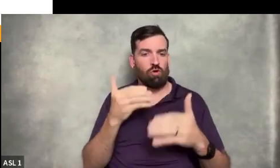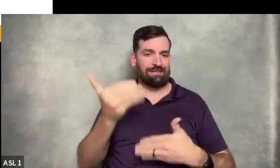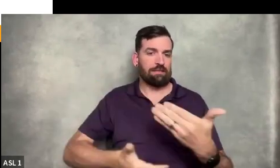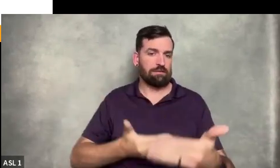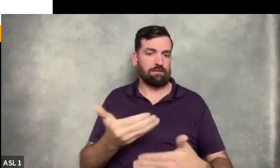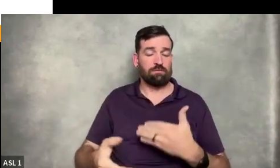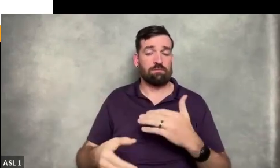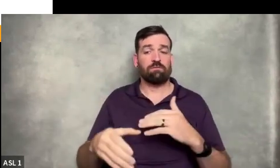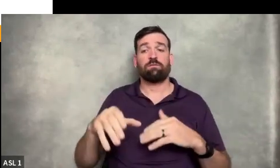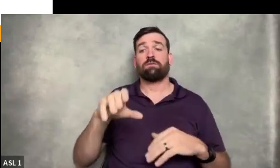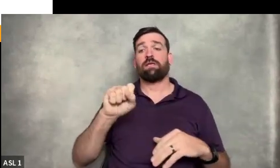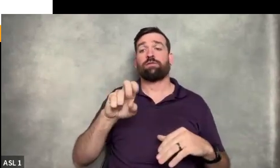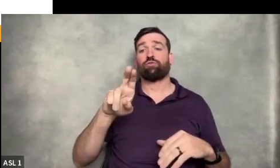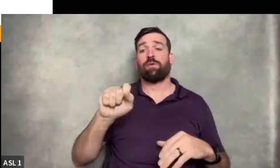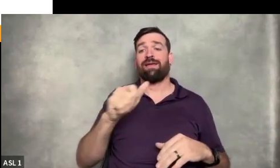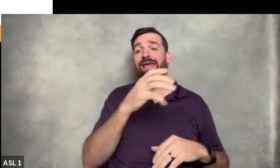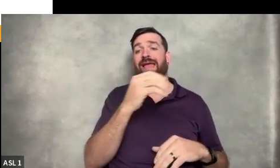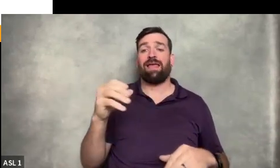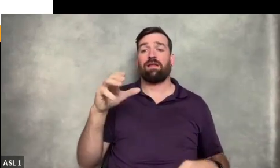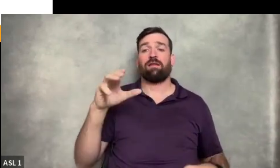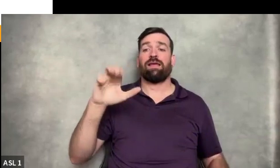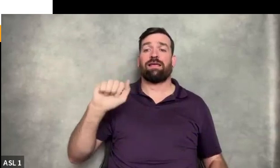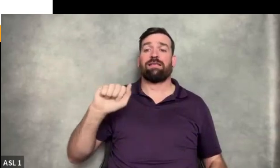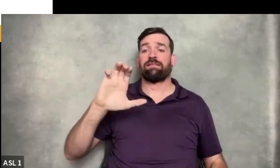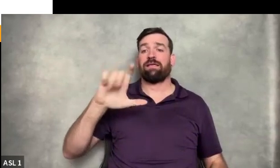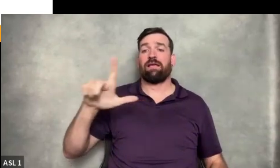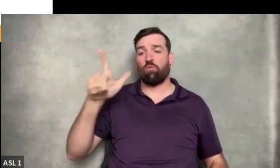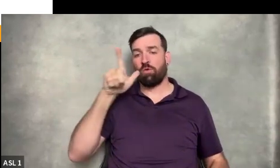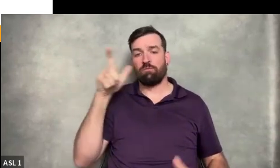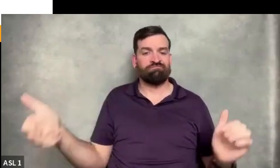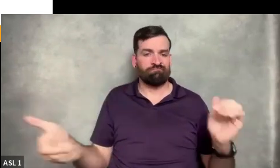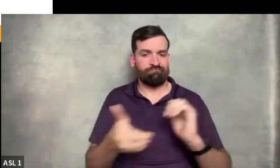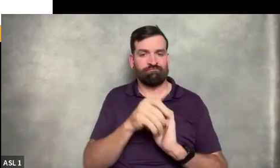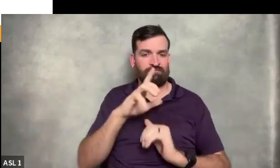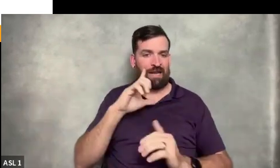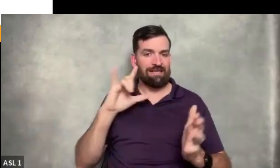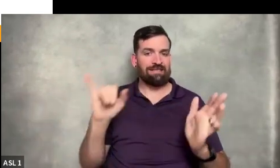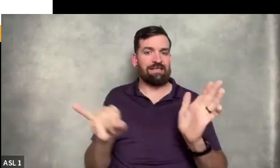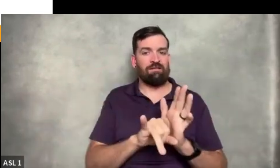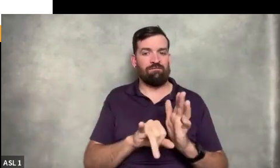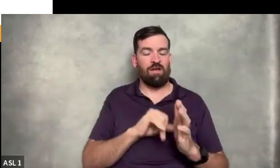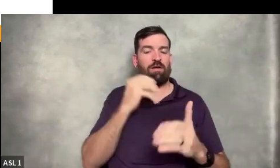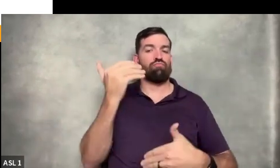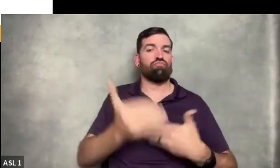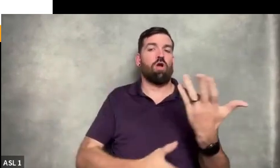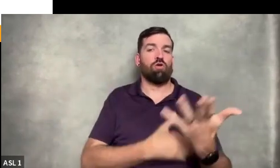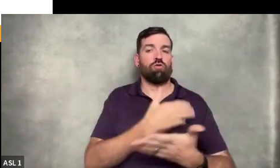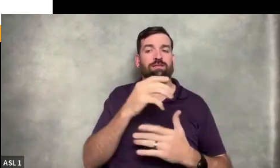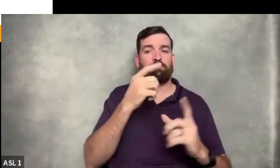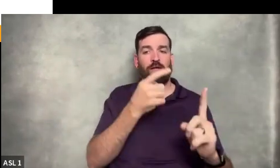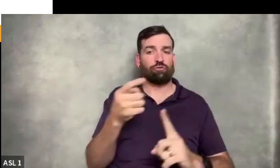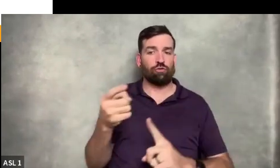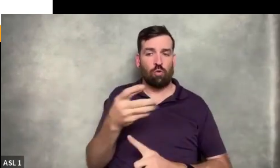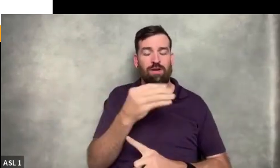aging and ACL will jointly identify progress milestones and a feasible timeline for the